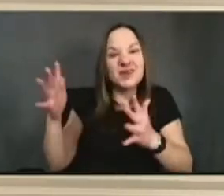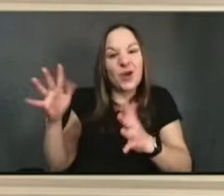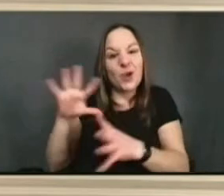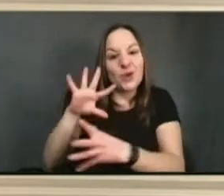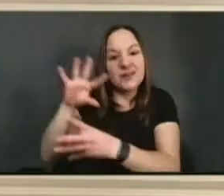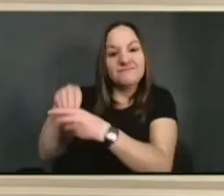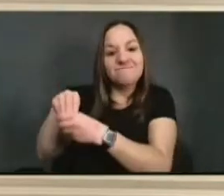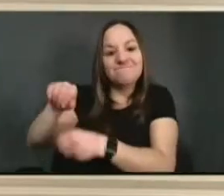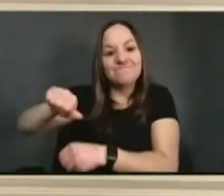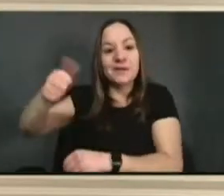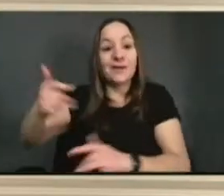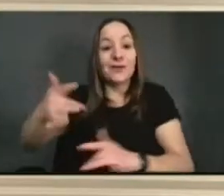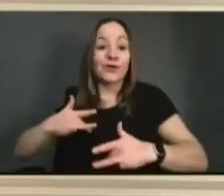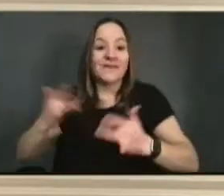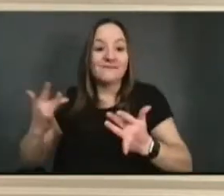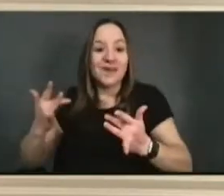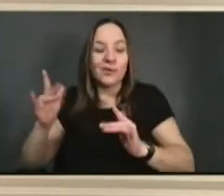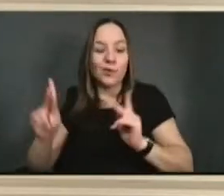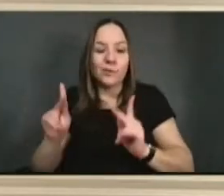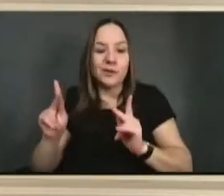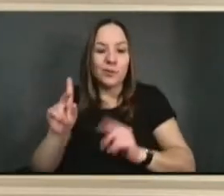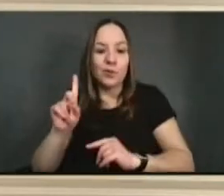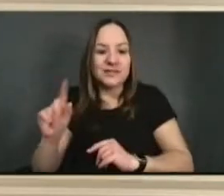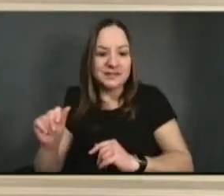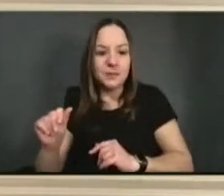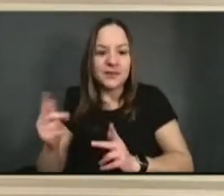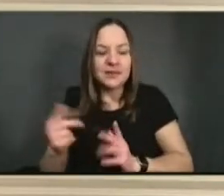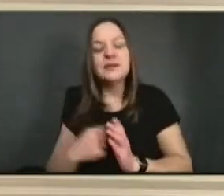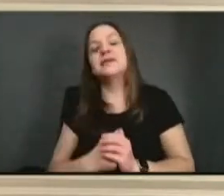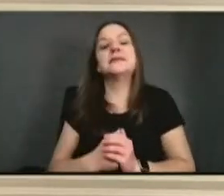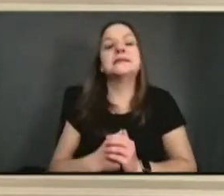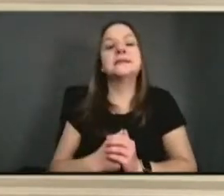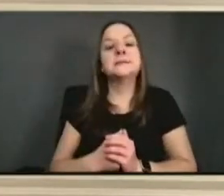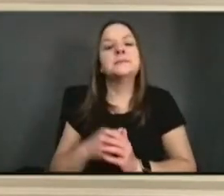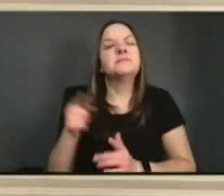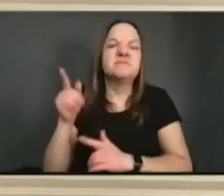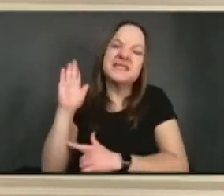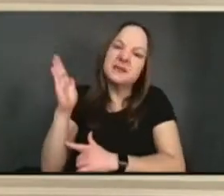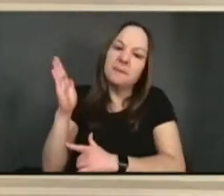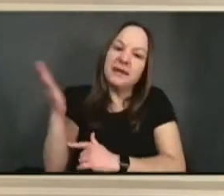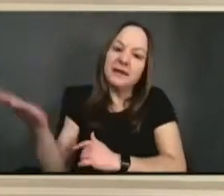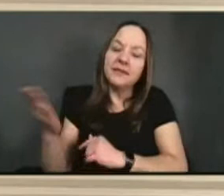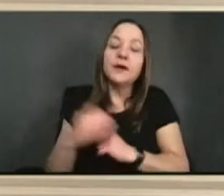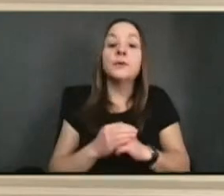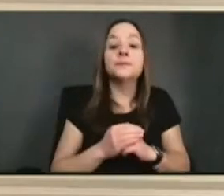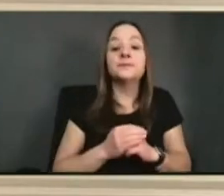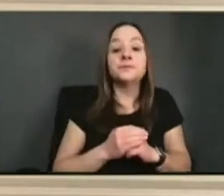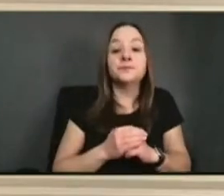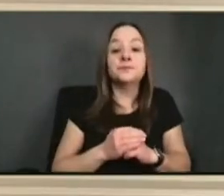this evening because he was booked for another event with our people for disabilities, and